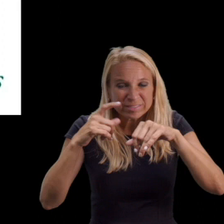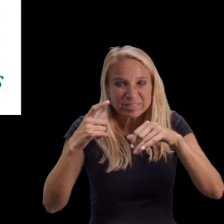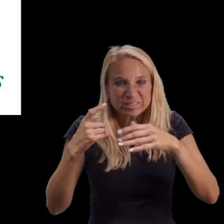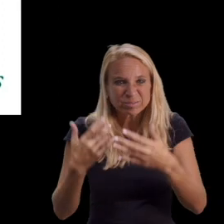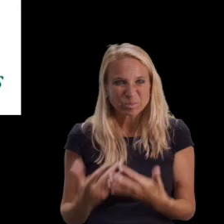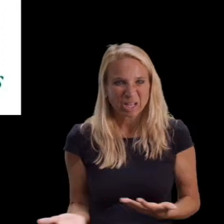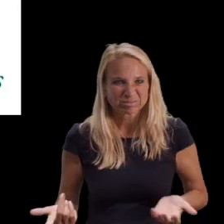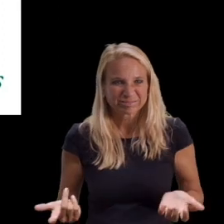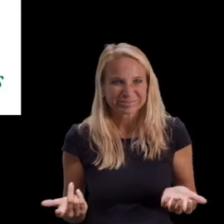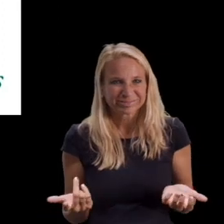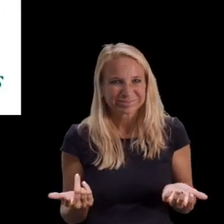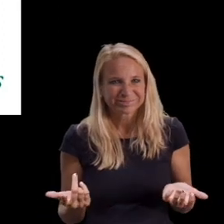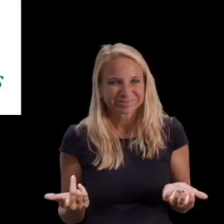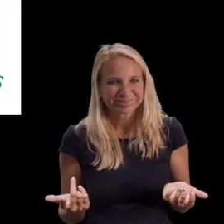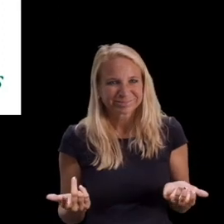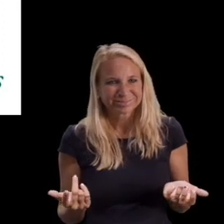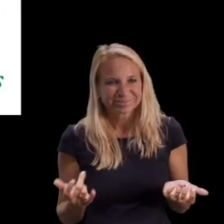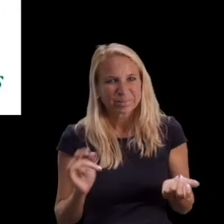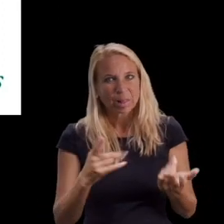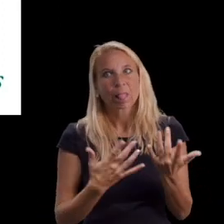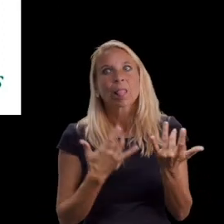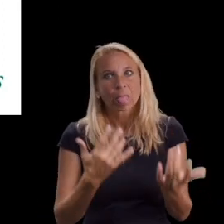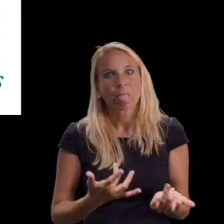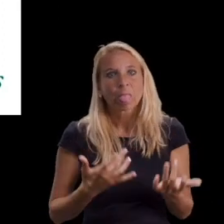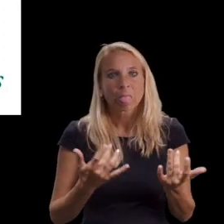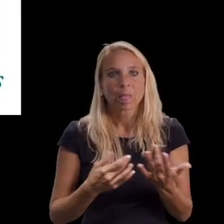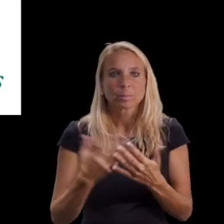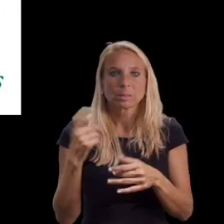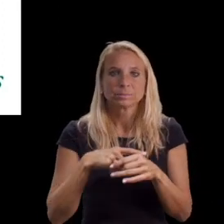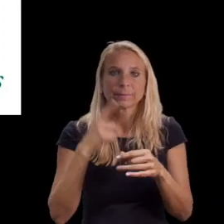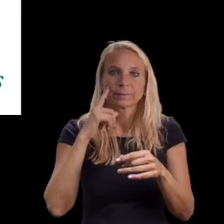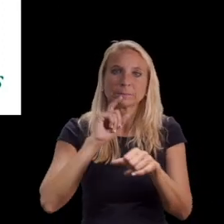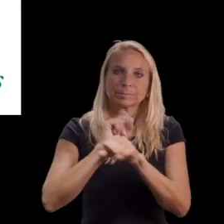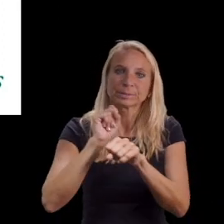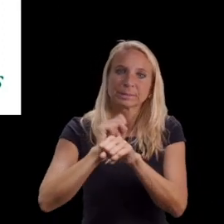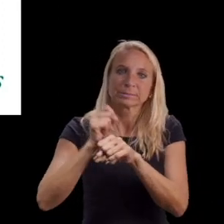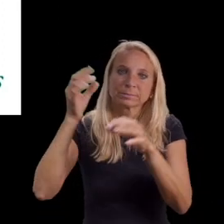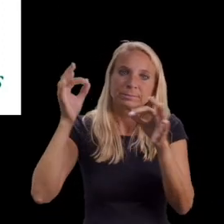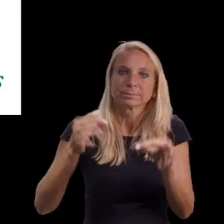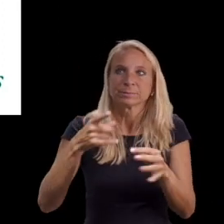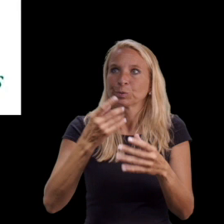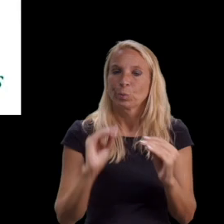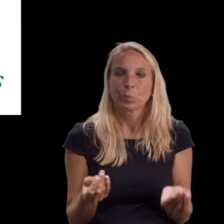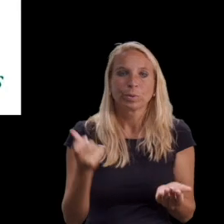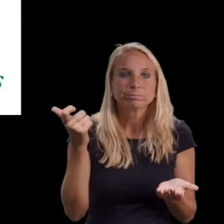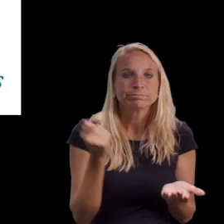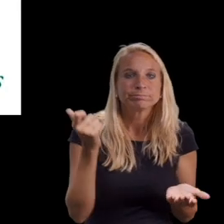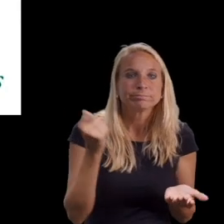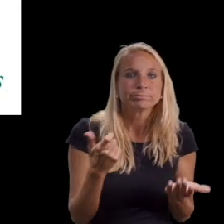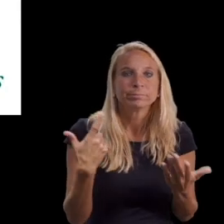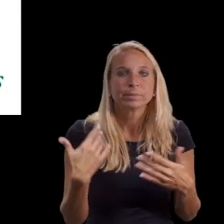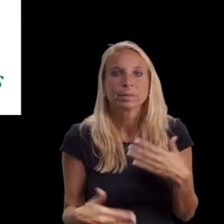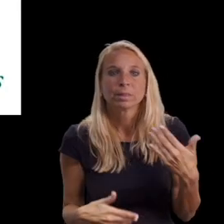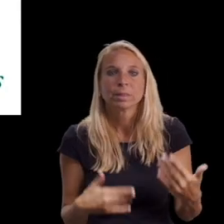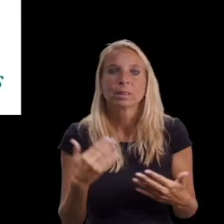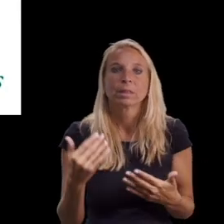for this process, waiting for this final outcome, you went without or the beneficiary went without. And with services like nursing, therapy,